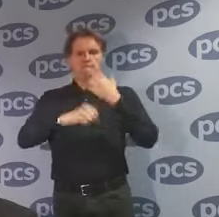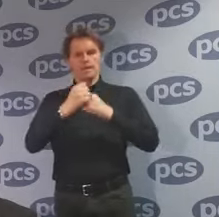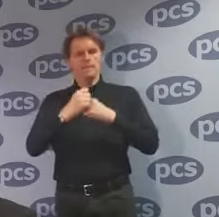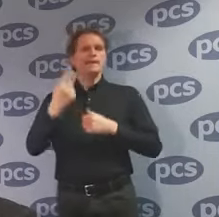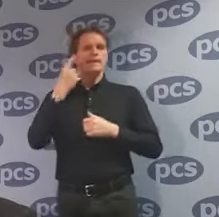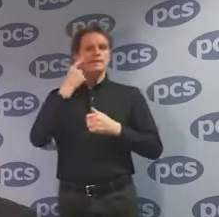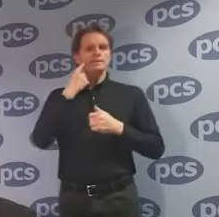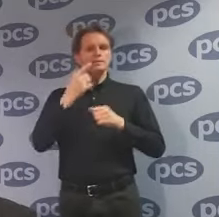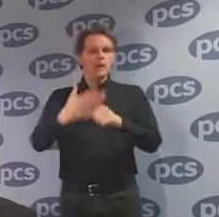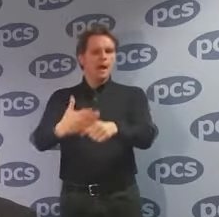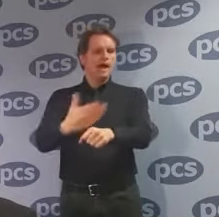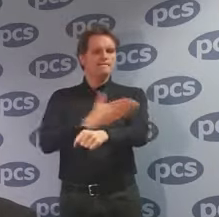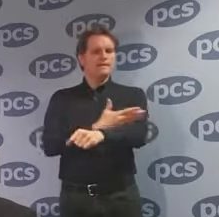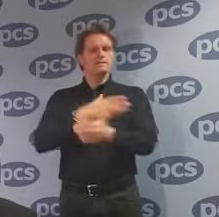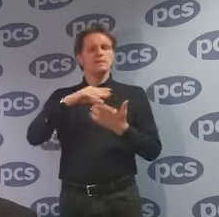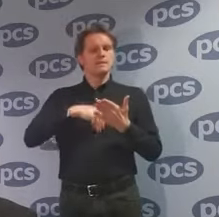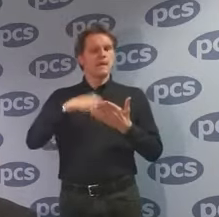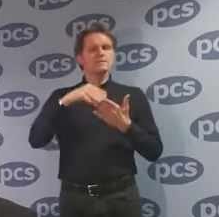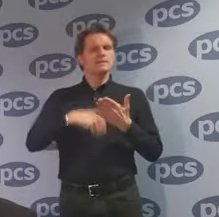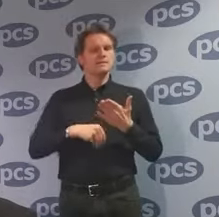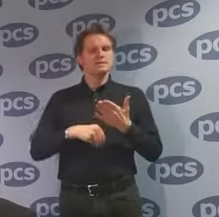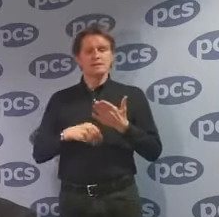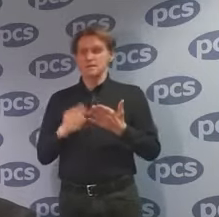but in reality we know far more is needed than tinkering